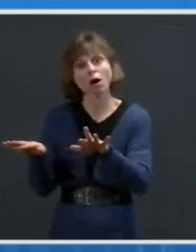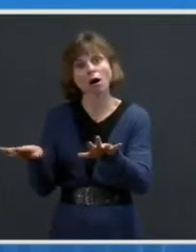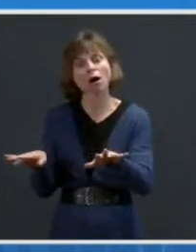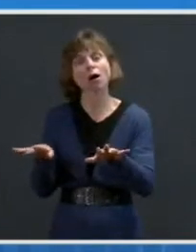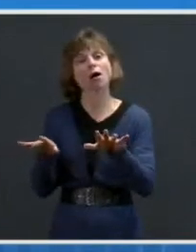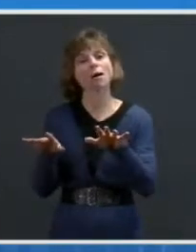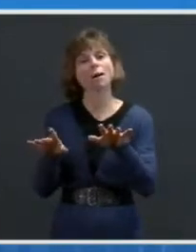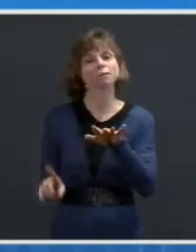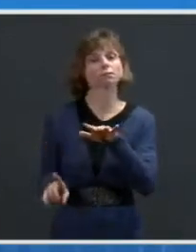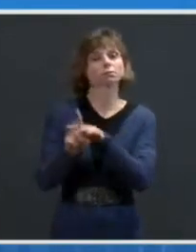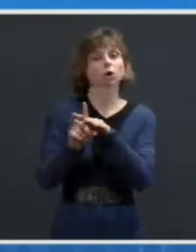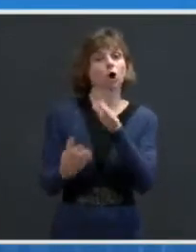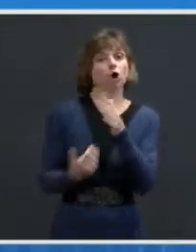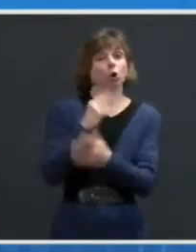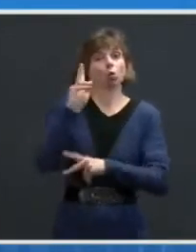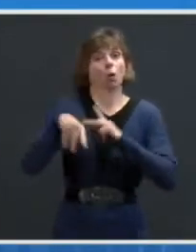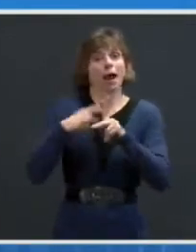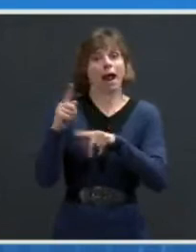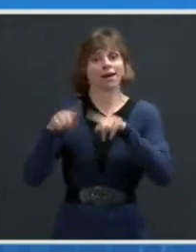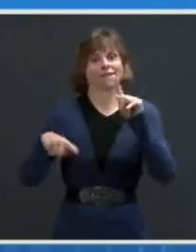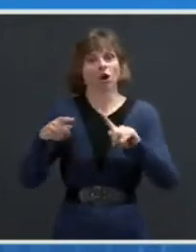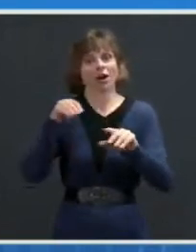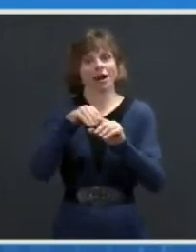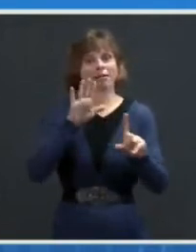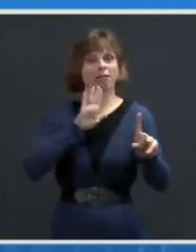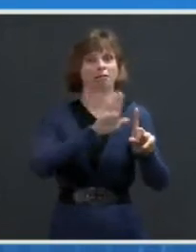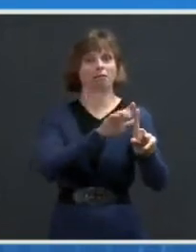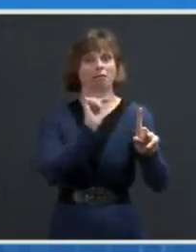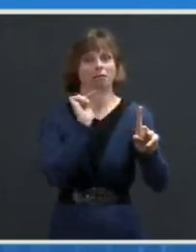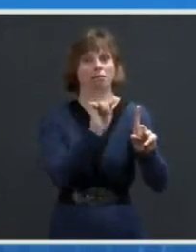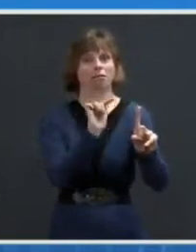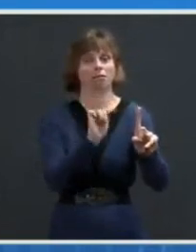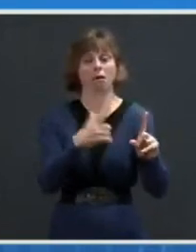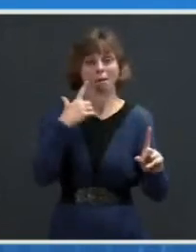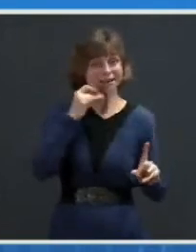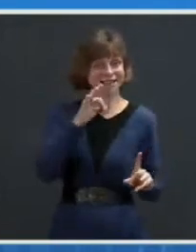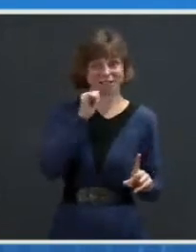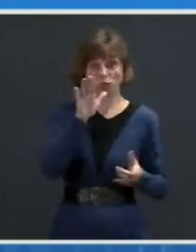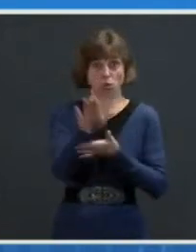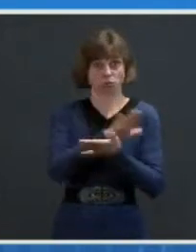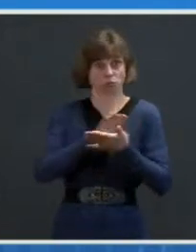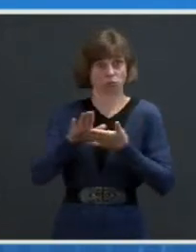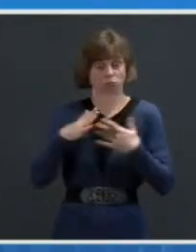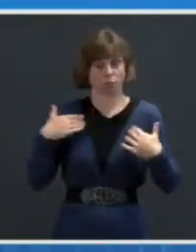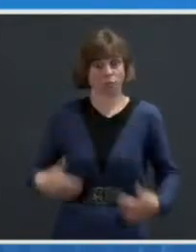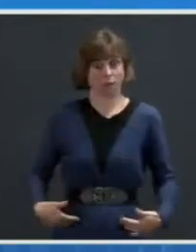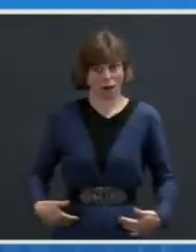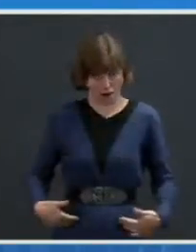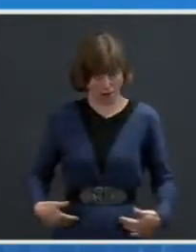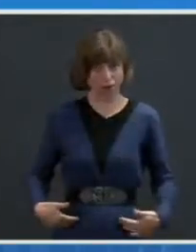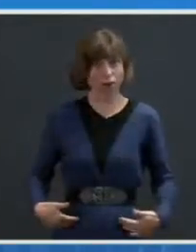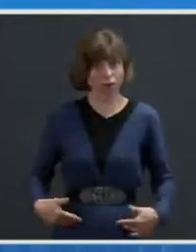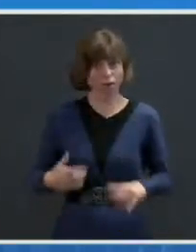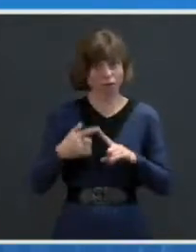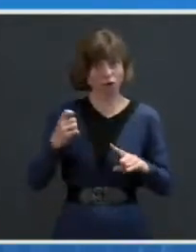ABSOLUTELY, YES. BECAUSE THAT IS NOT ONLY IMPORTANT FOR THEM FOR THEIR OWN HEALTH BUT THAT COULD BE THE BREEDING GROUND OF THE